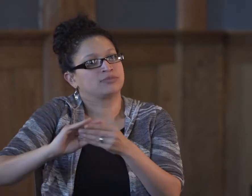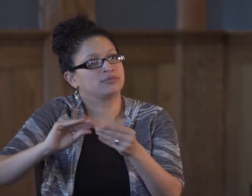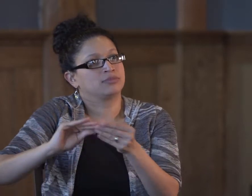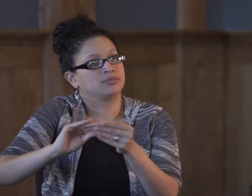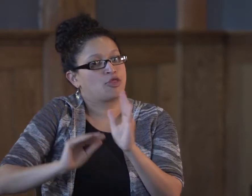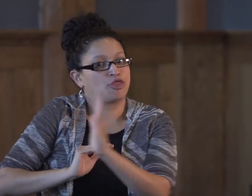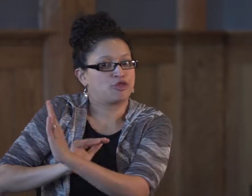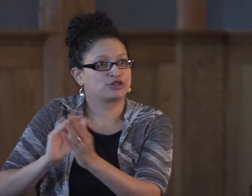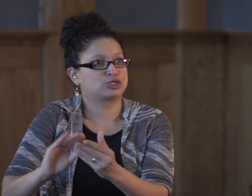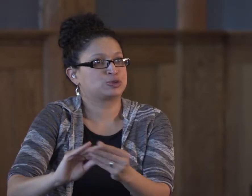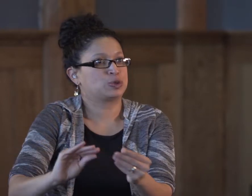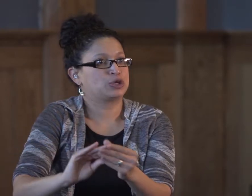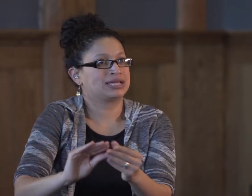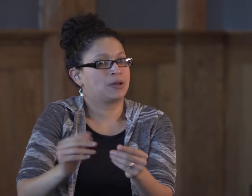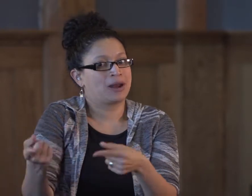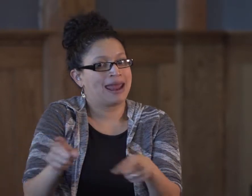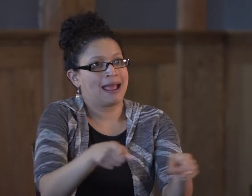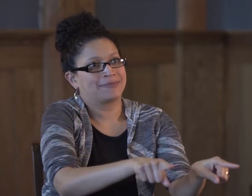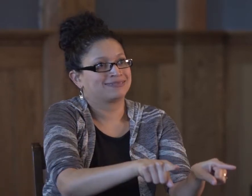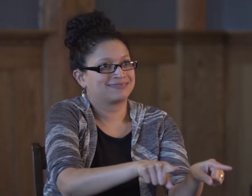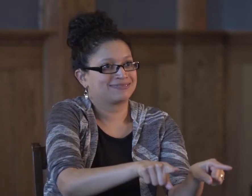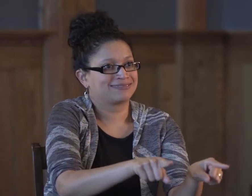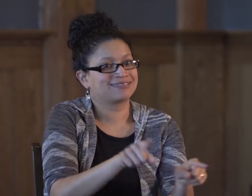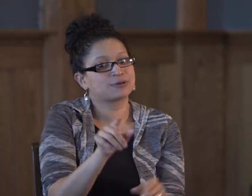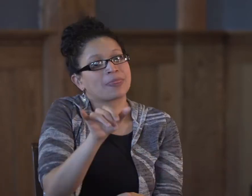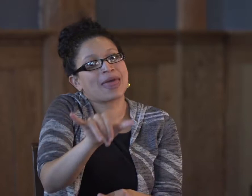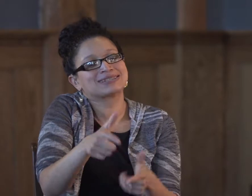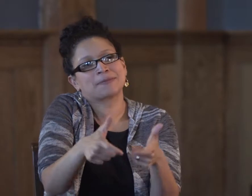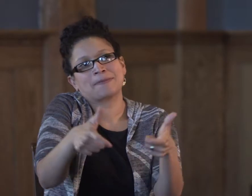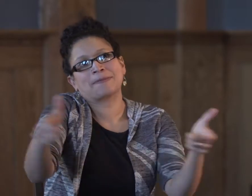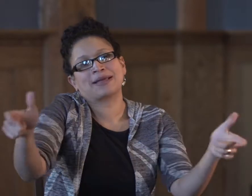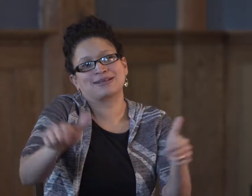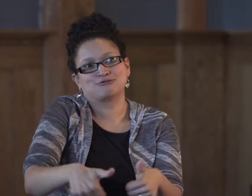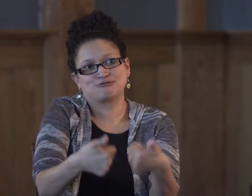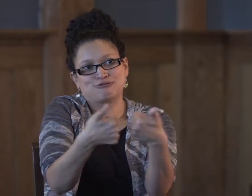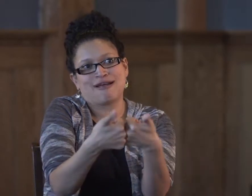the Deaf victim to tell their story and they deserve equal access in terms of getting an